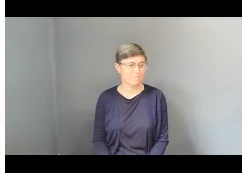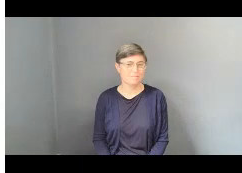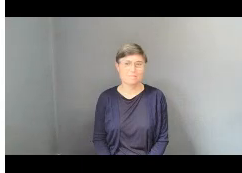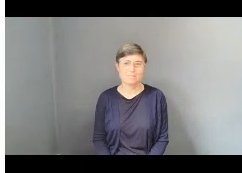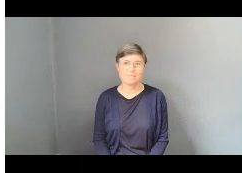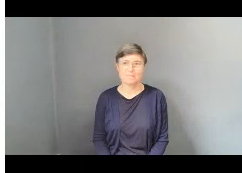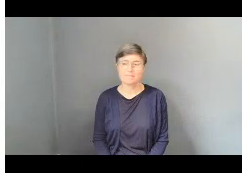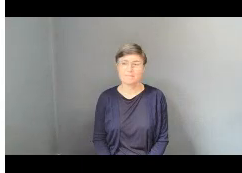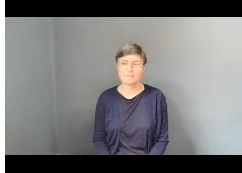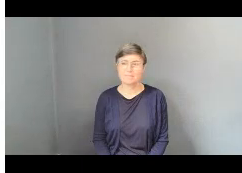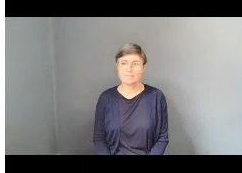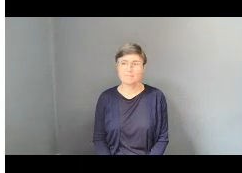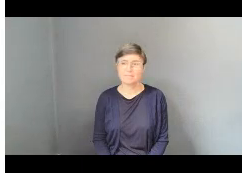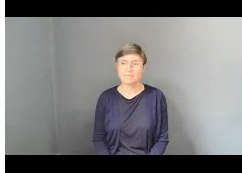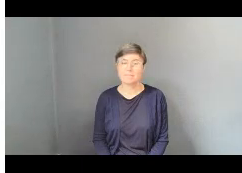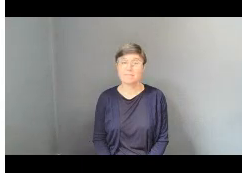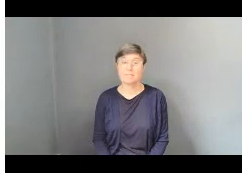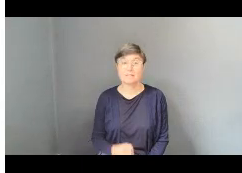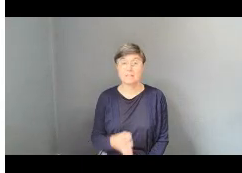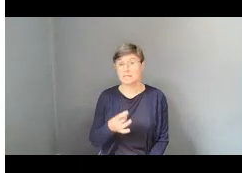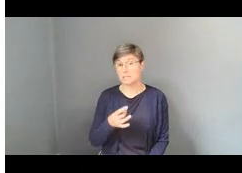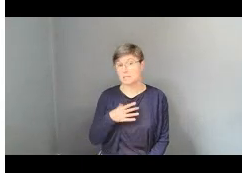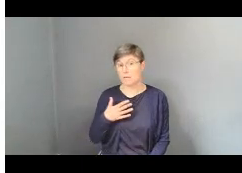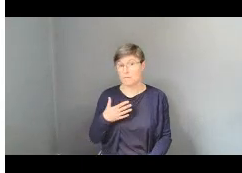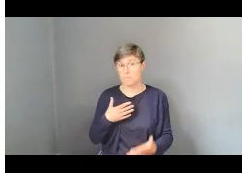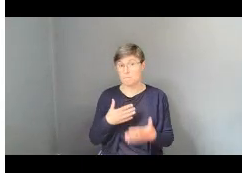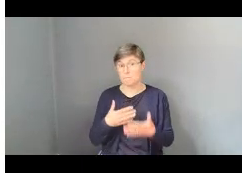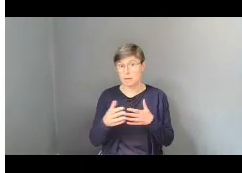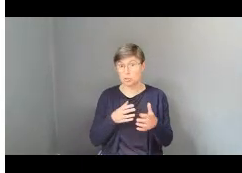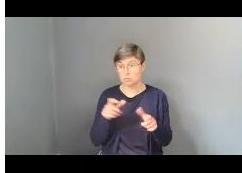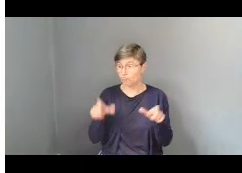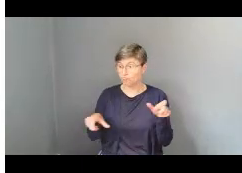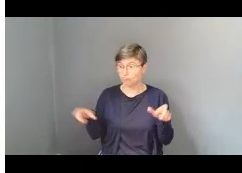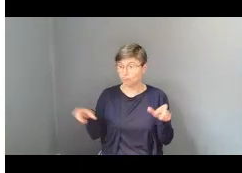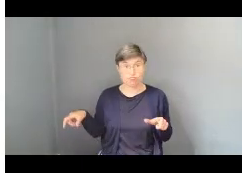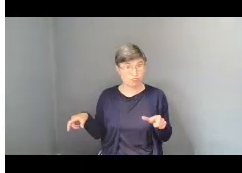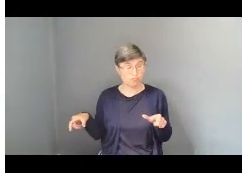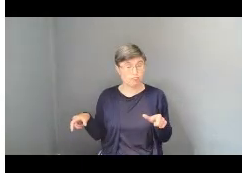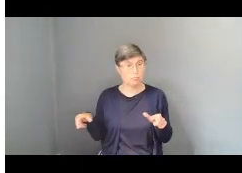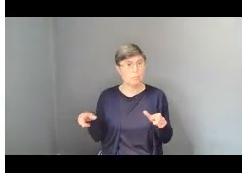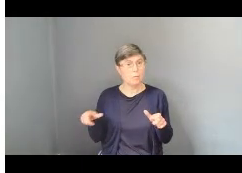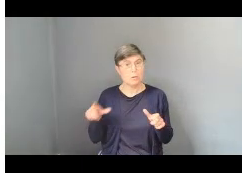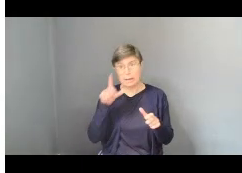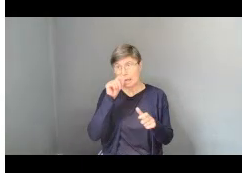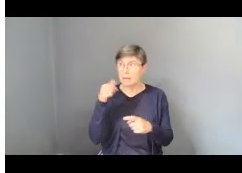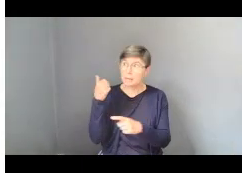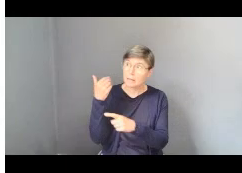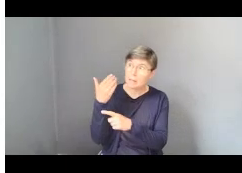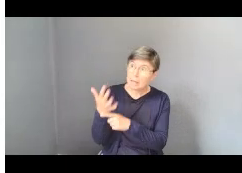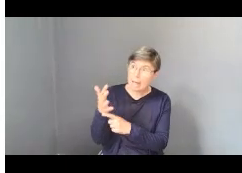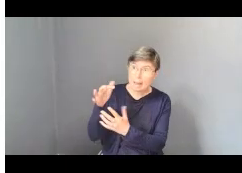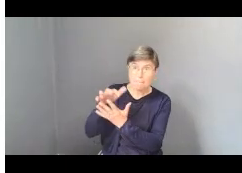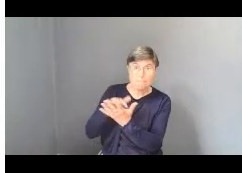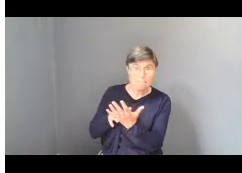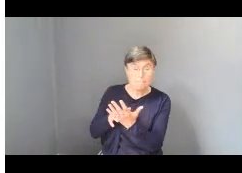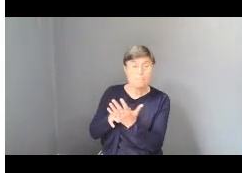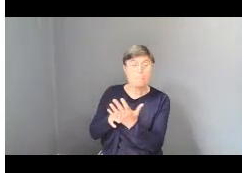Self-managers can make a claim by using the my NDIS portal,